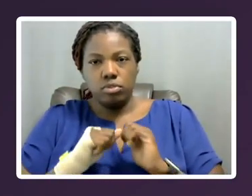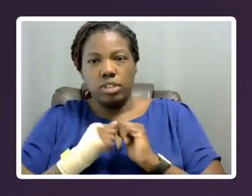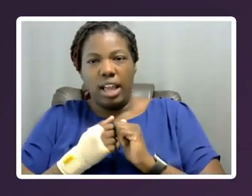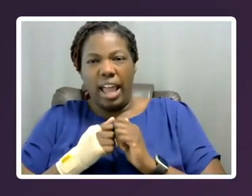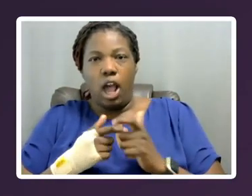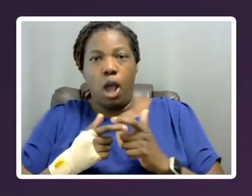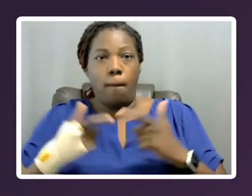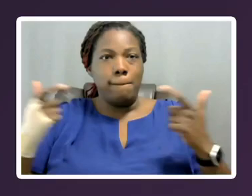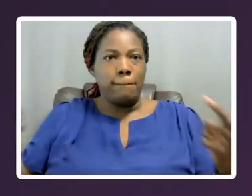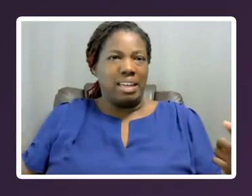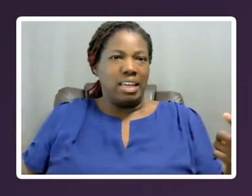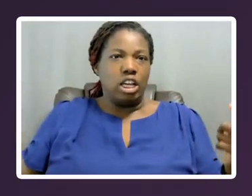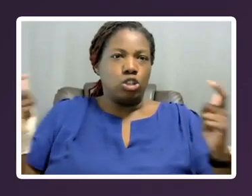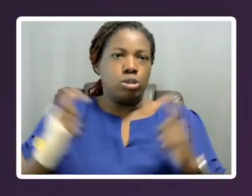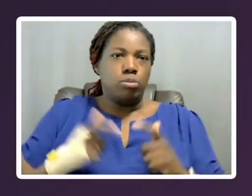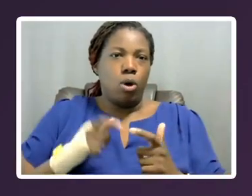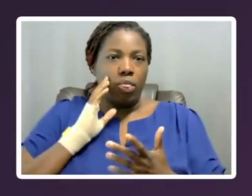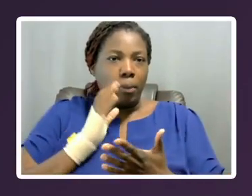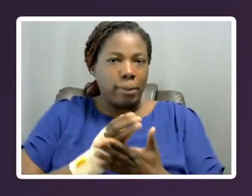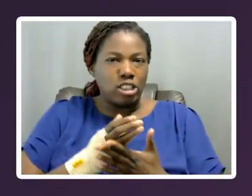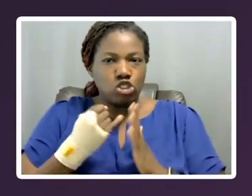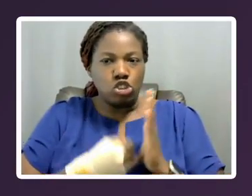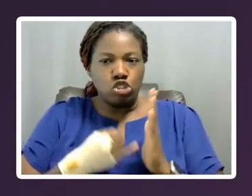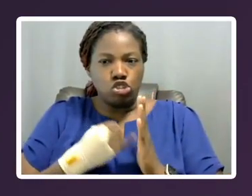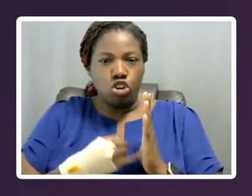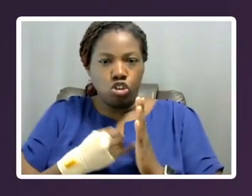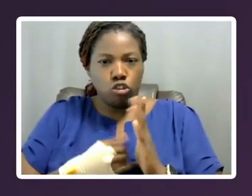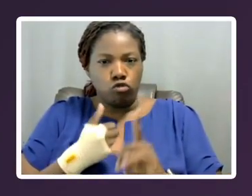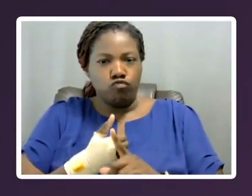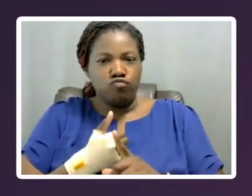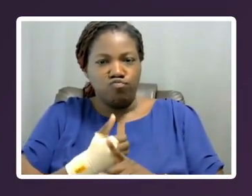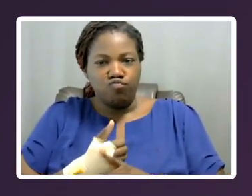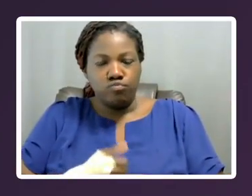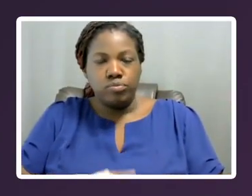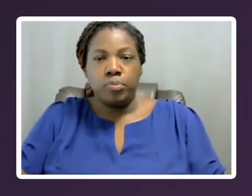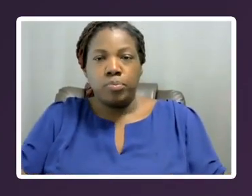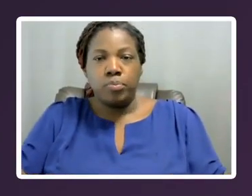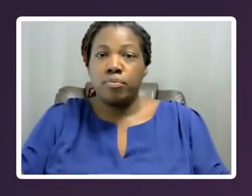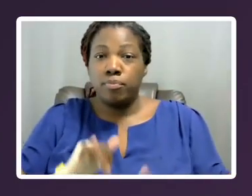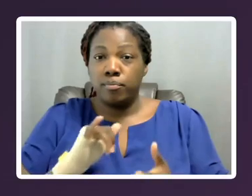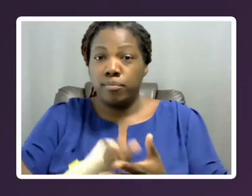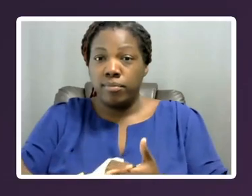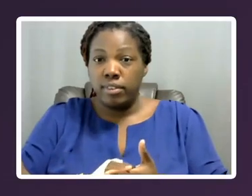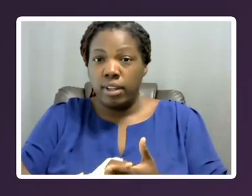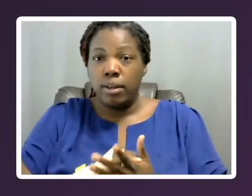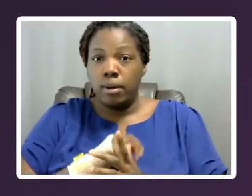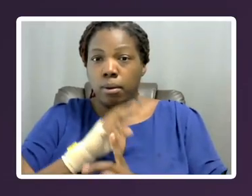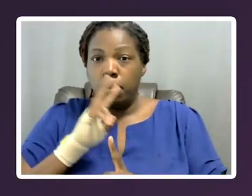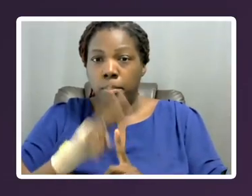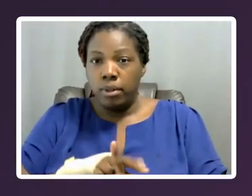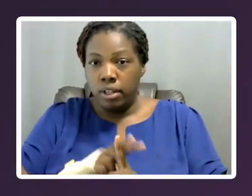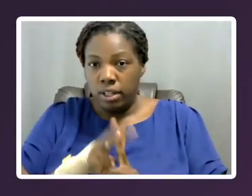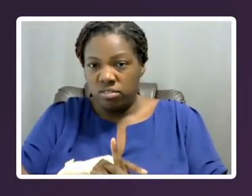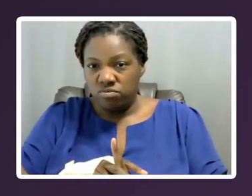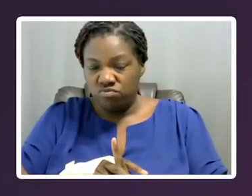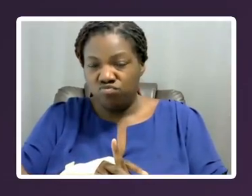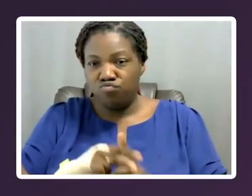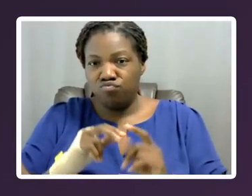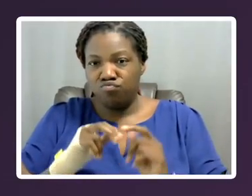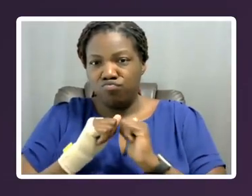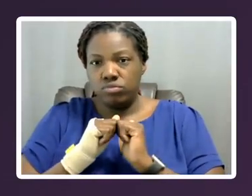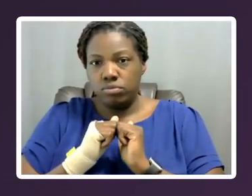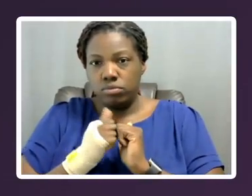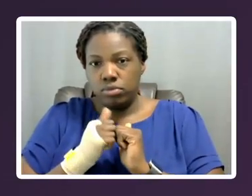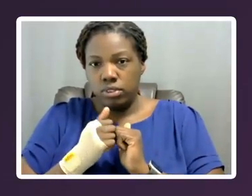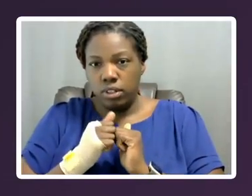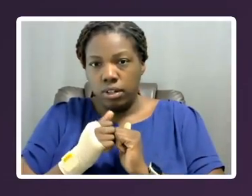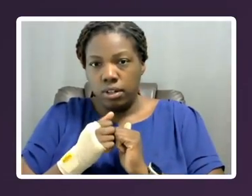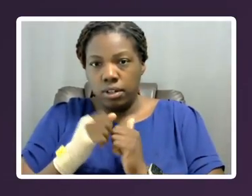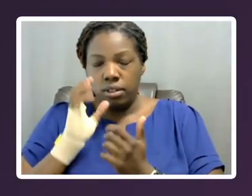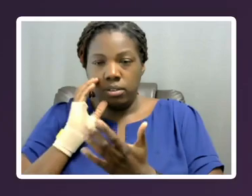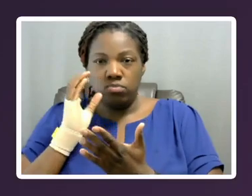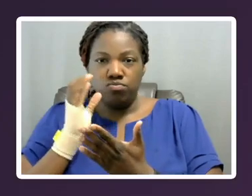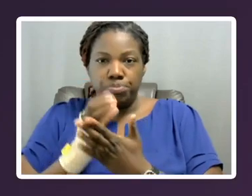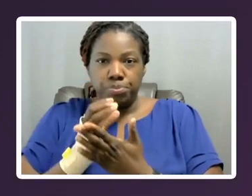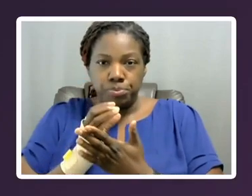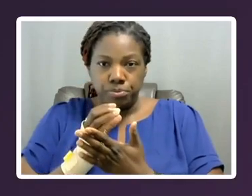the portrait or the artwork is. And that comes into play in terms of how the portrait is seen.